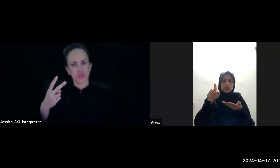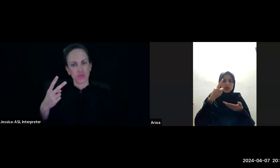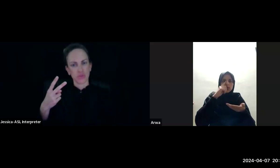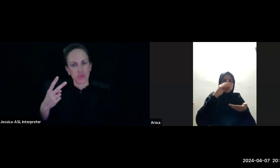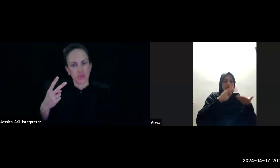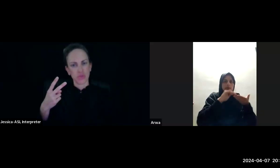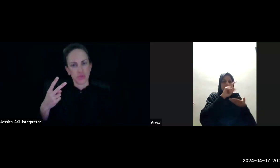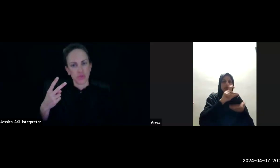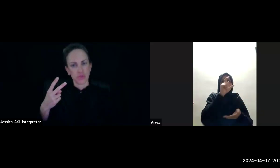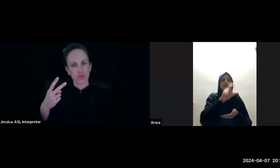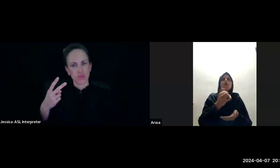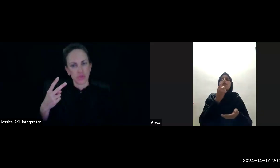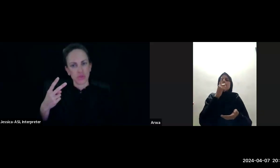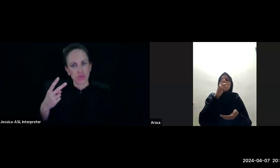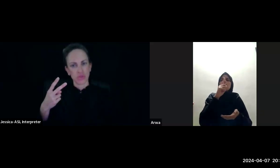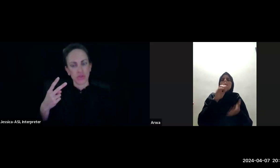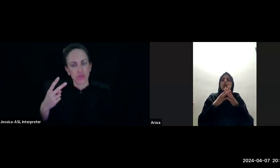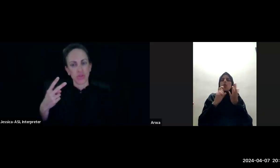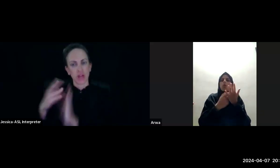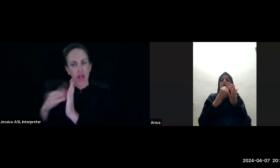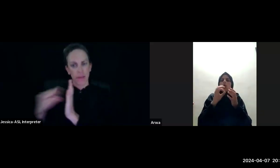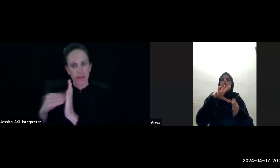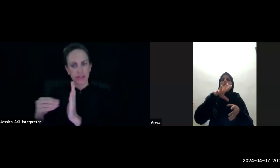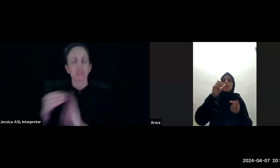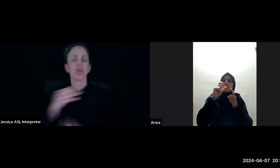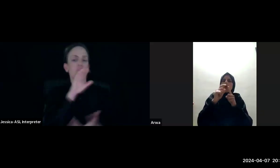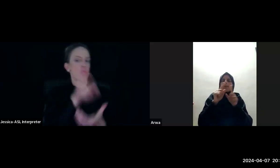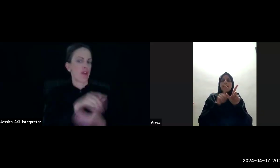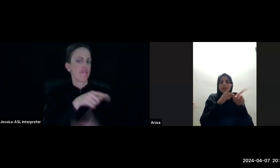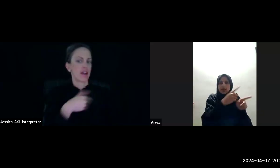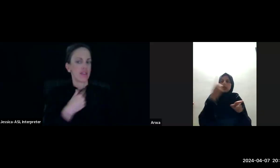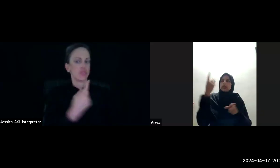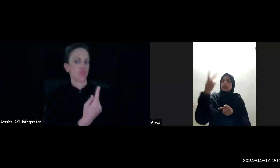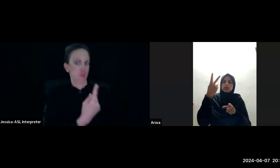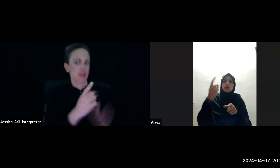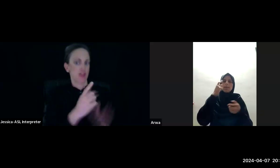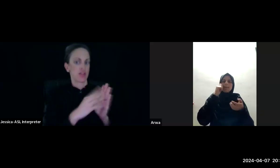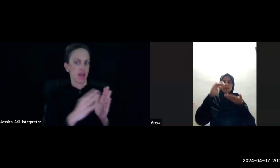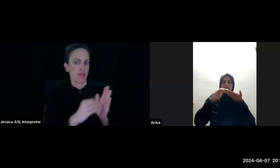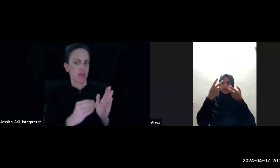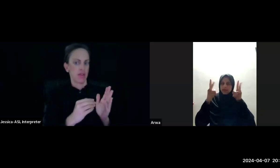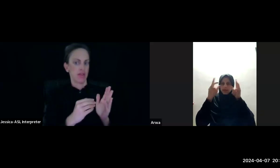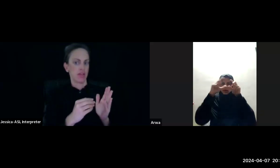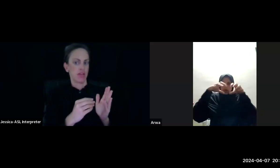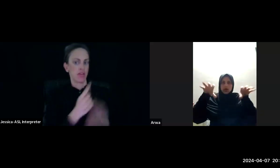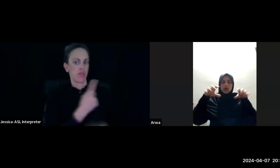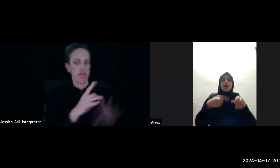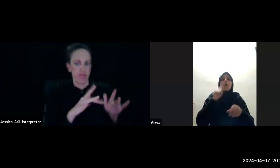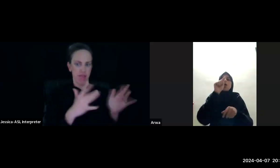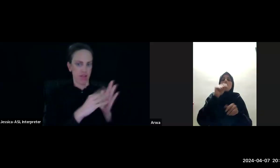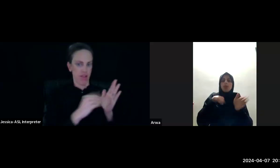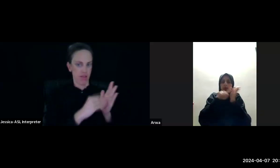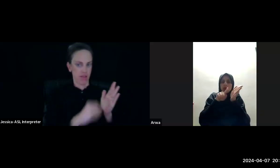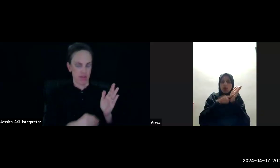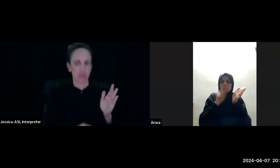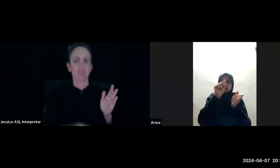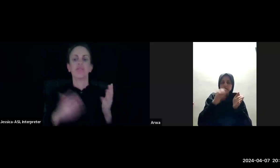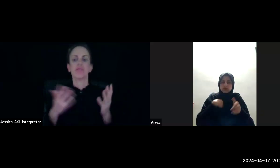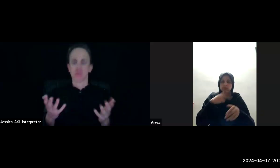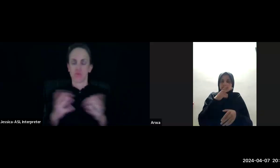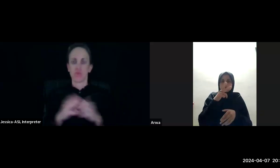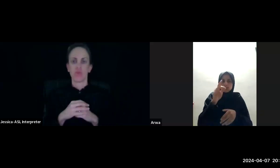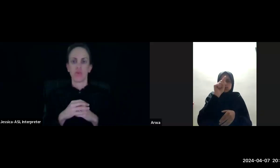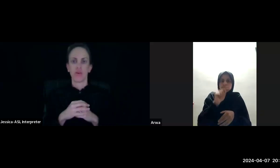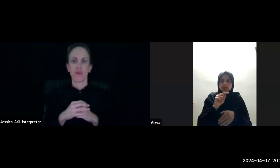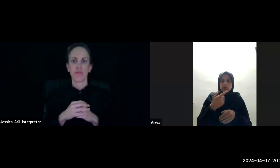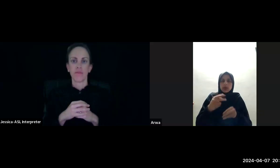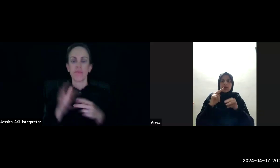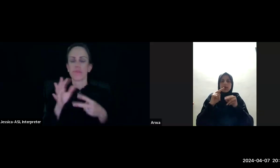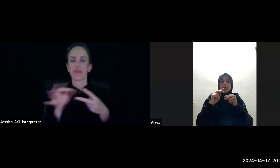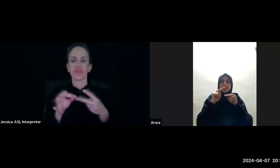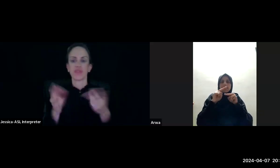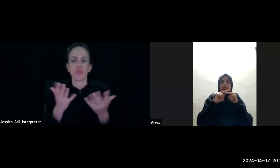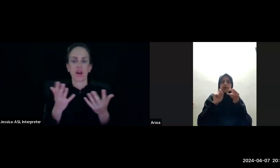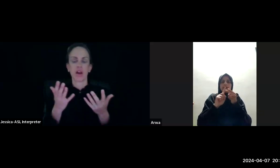wrong copy and she has one right copy okay. now the options are only two. the fetus can pick either of